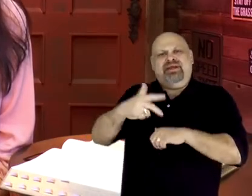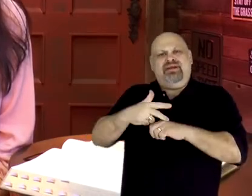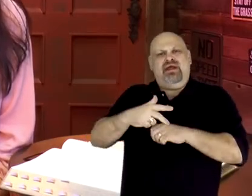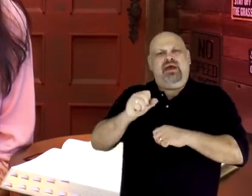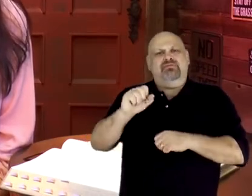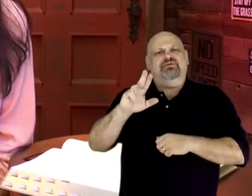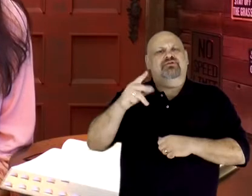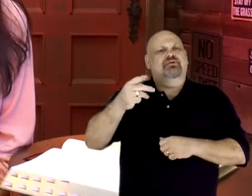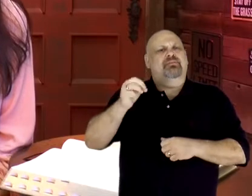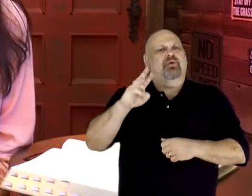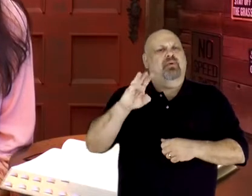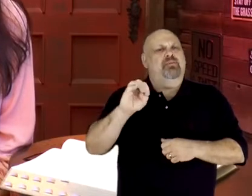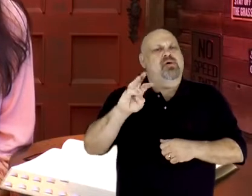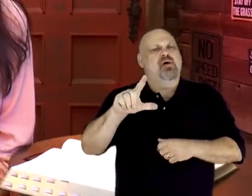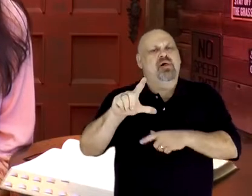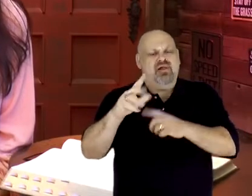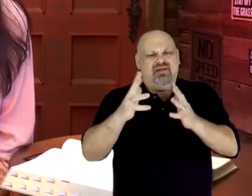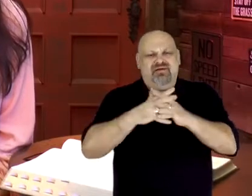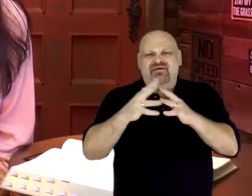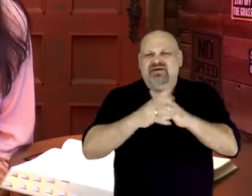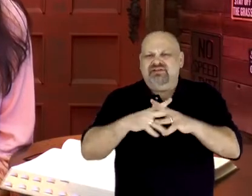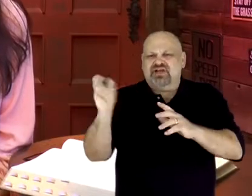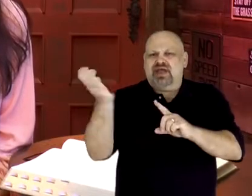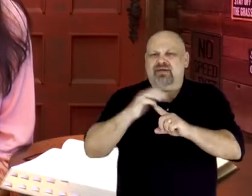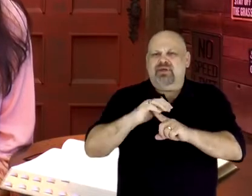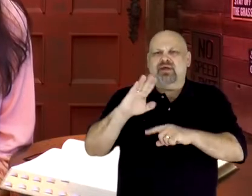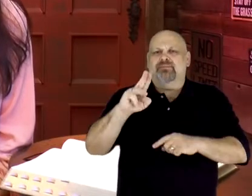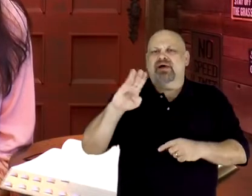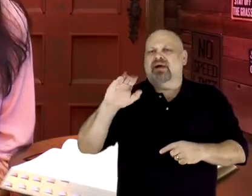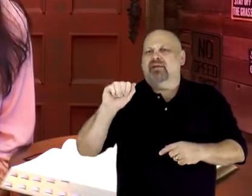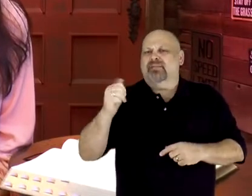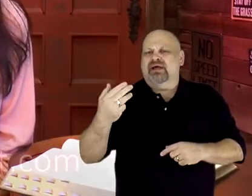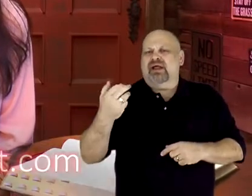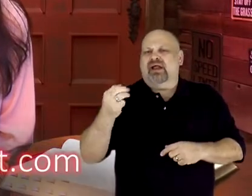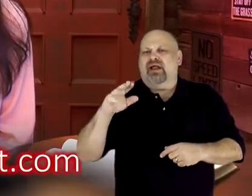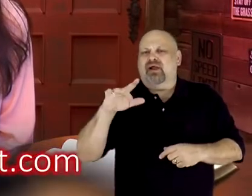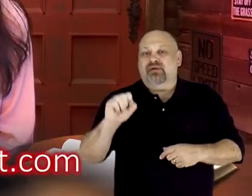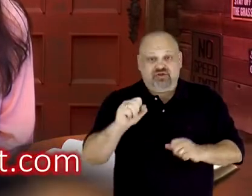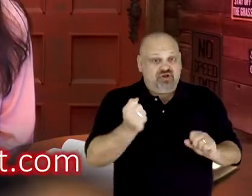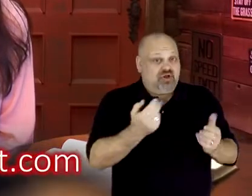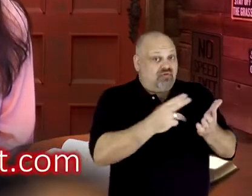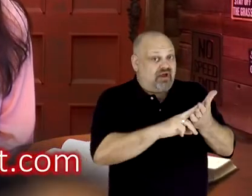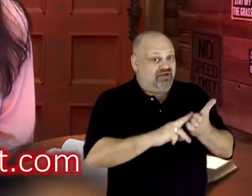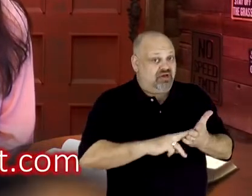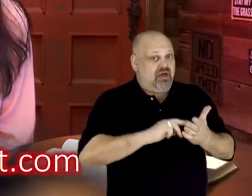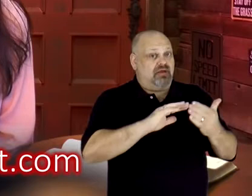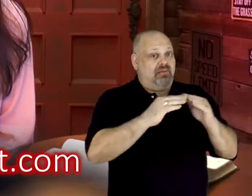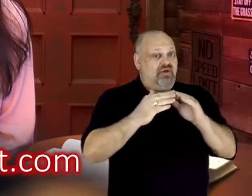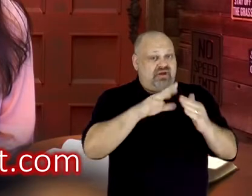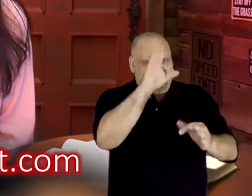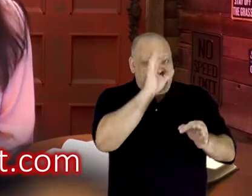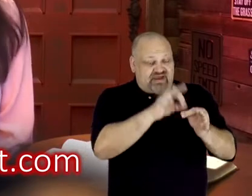gonna be a great event. For more information you can register at communityfaithsummit.com.